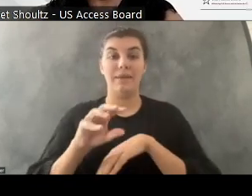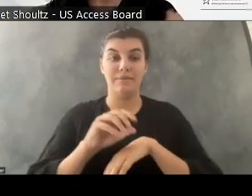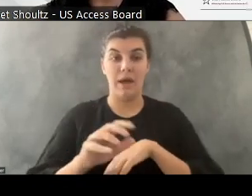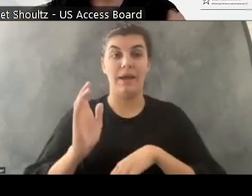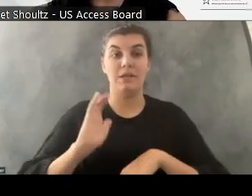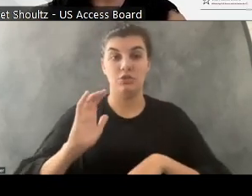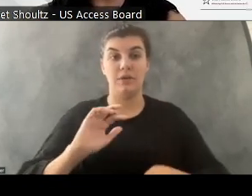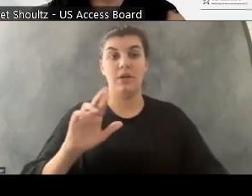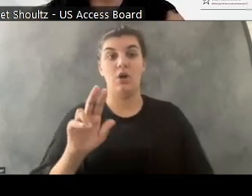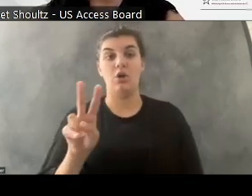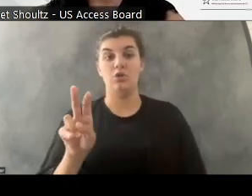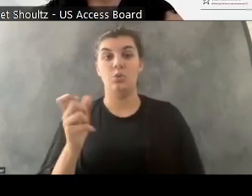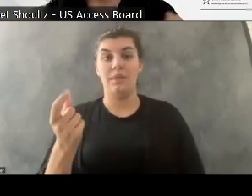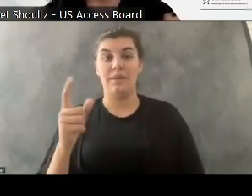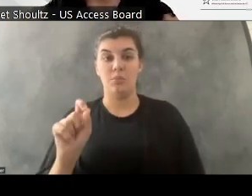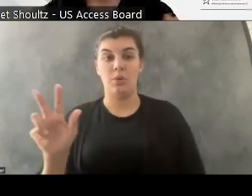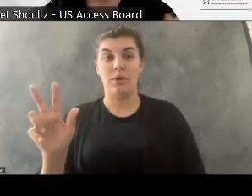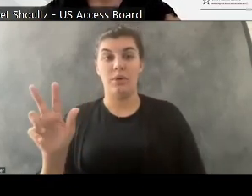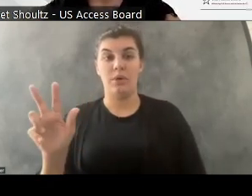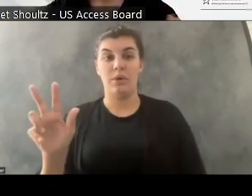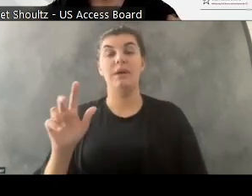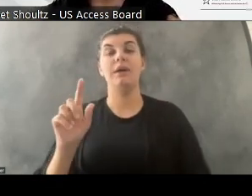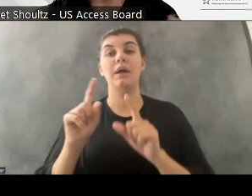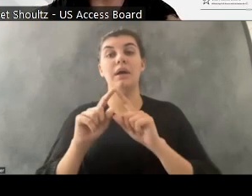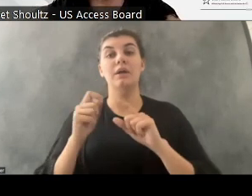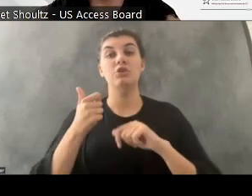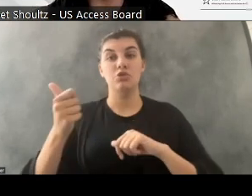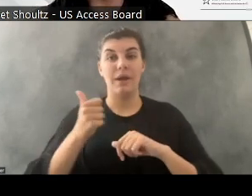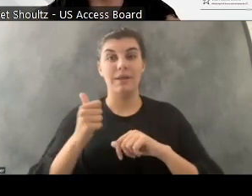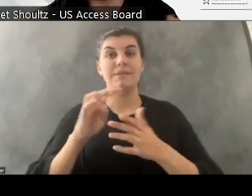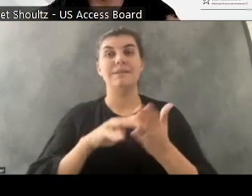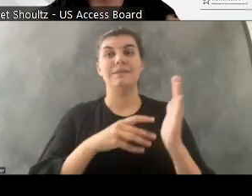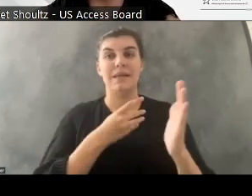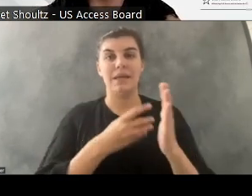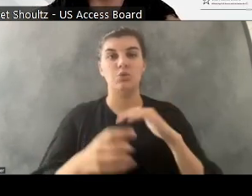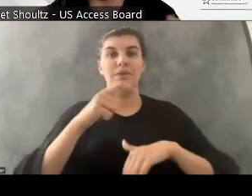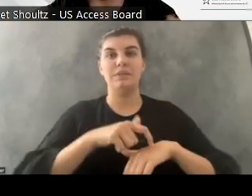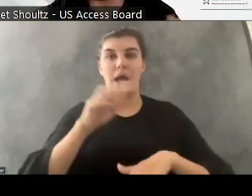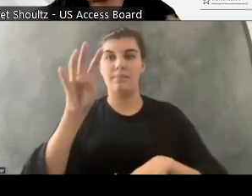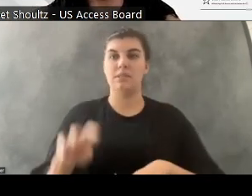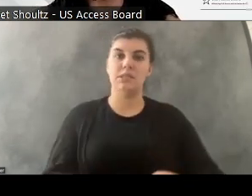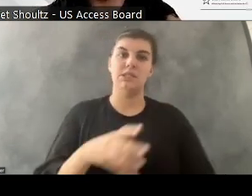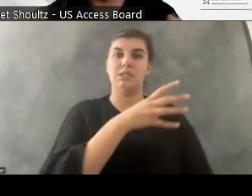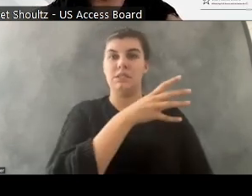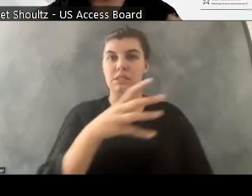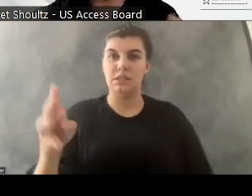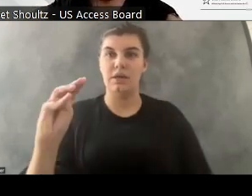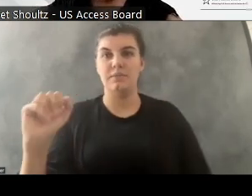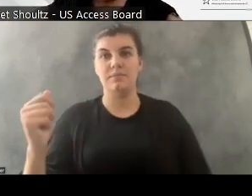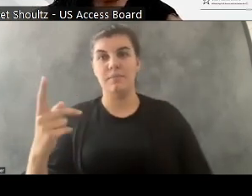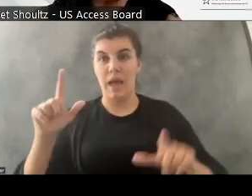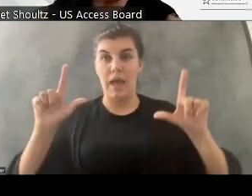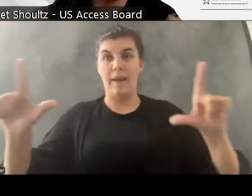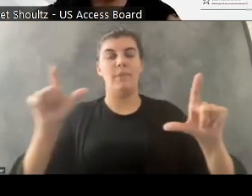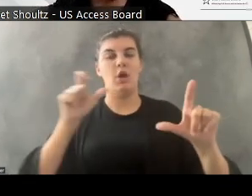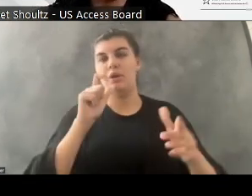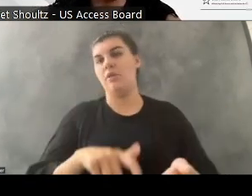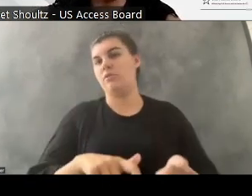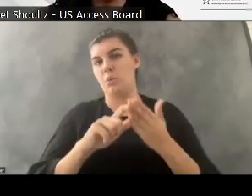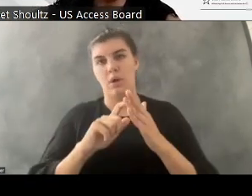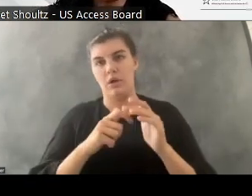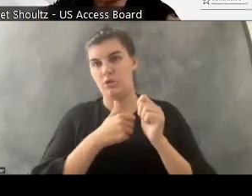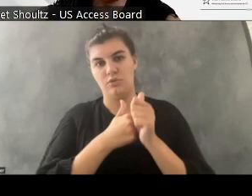R211.3 is that transit schedules, timetables, and maps are not required to comply with R410.